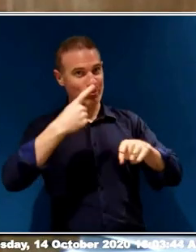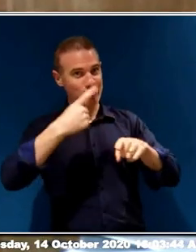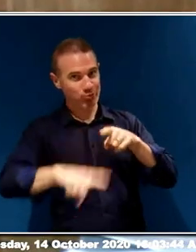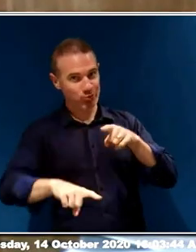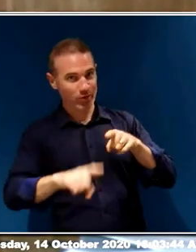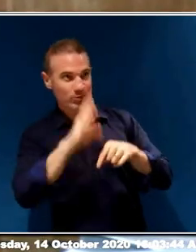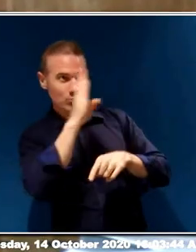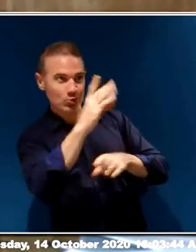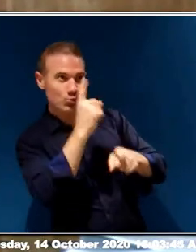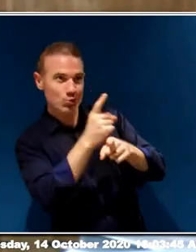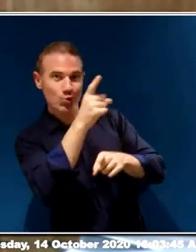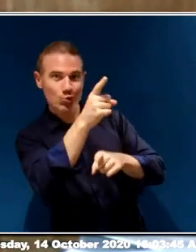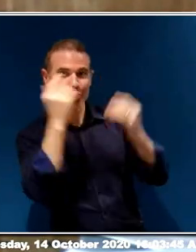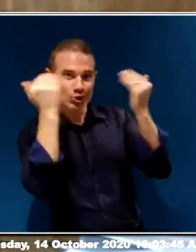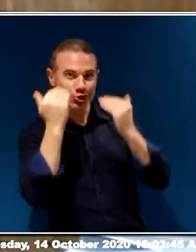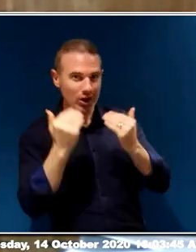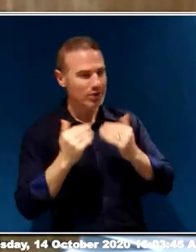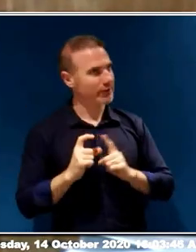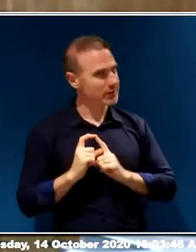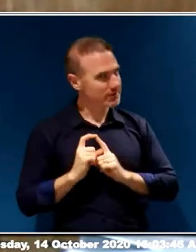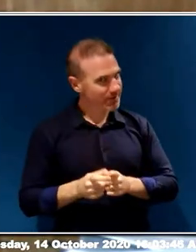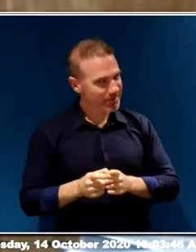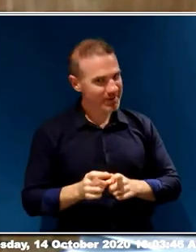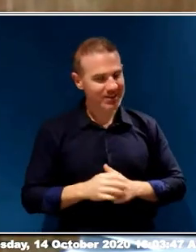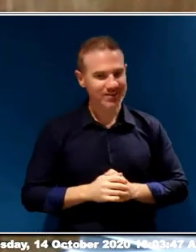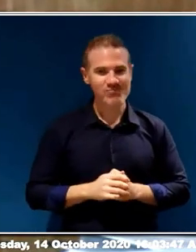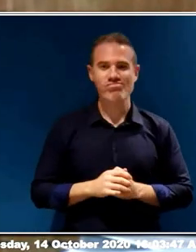Getting ethical approval to talk to people is very difficult.